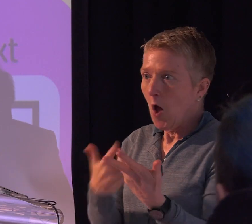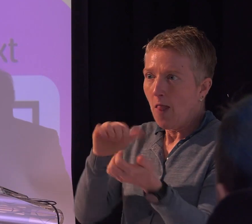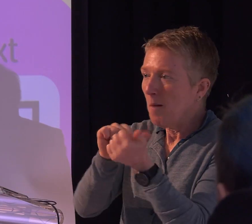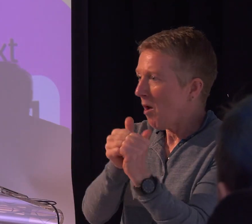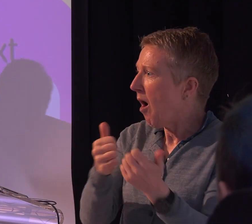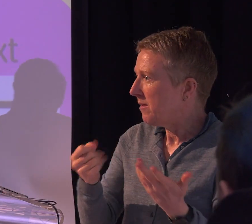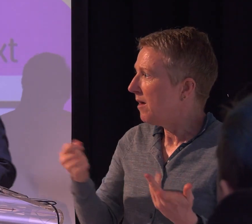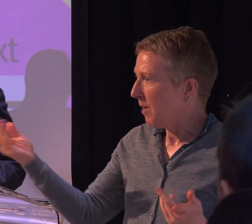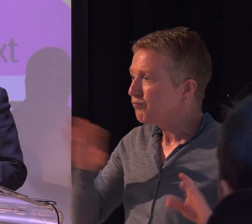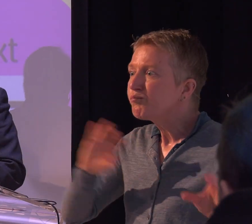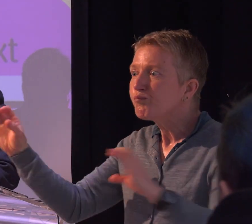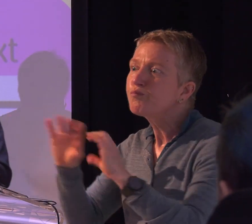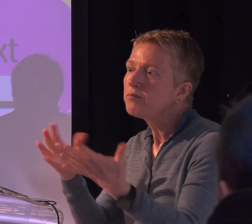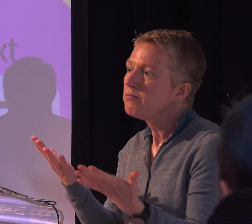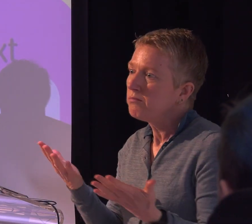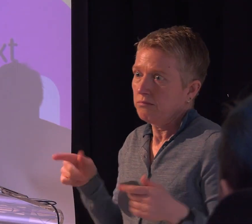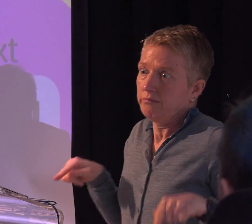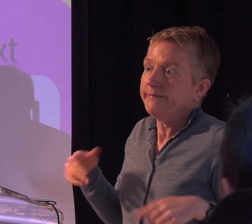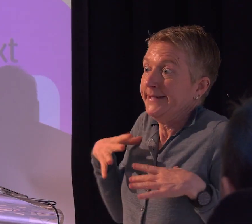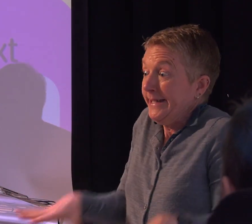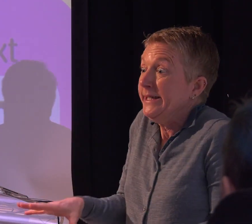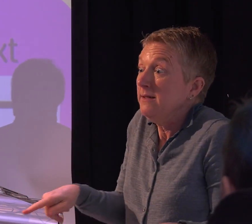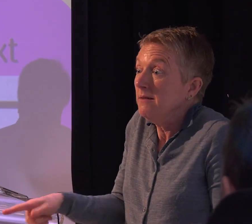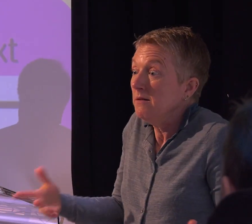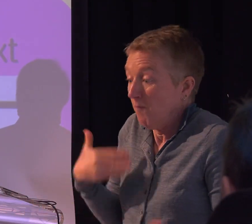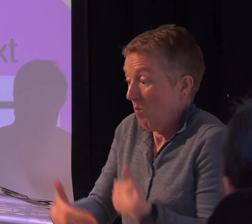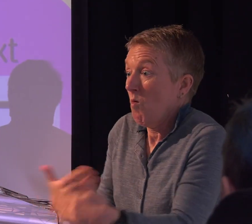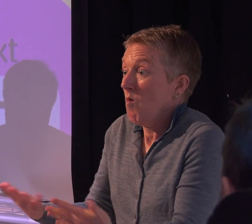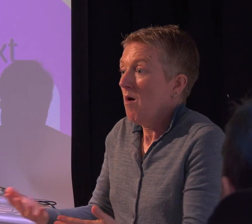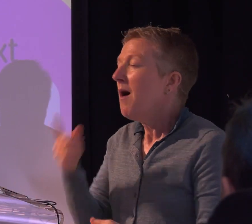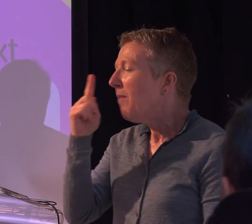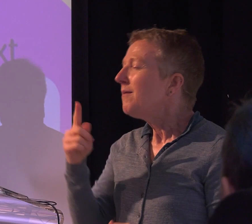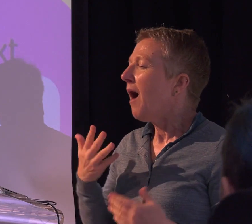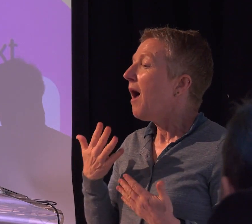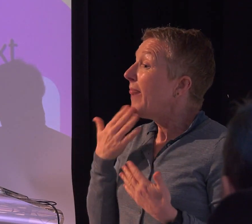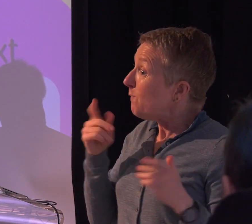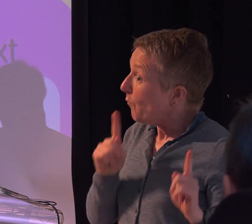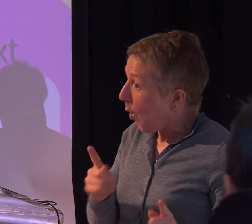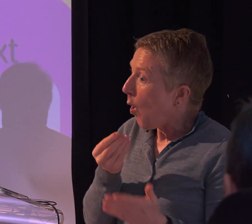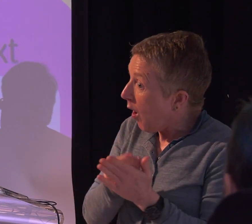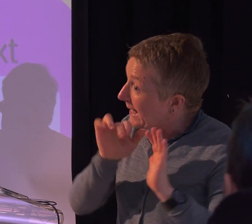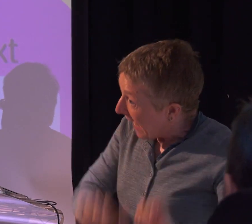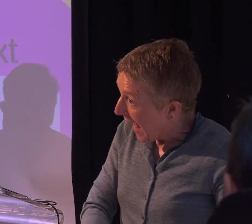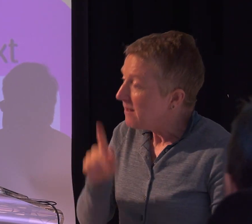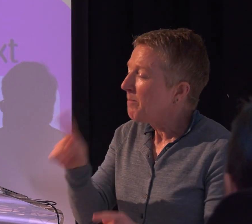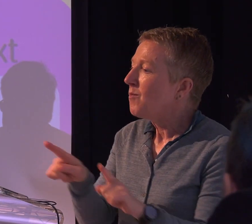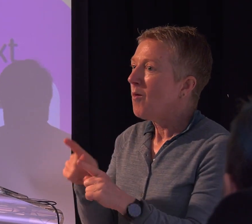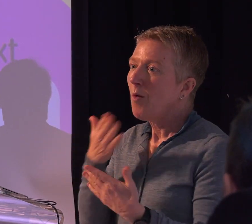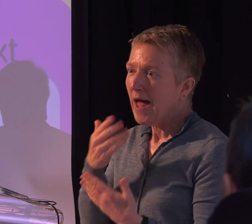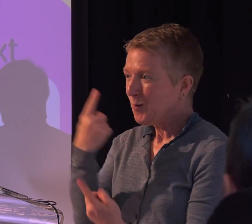to support this programme without which we can't do everything that we do. But that's not the only thing that I'm grateful for. I'm thankful for the individuals who commit the time